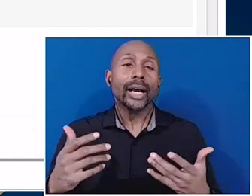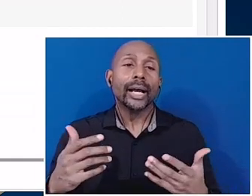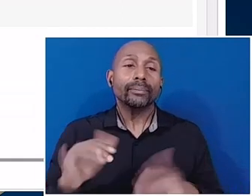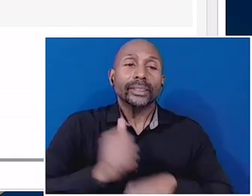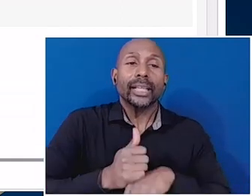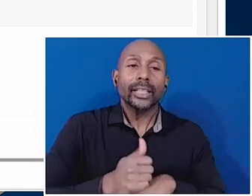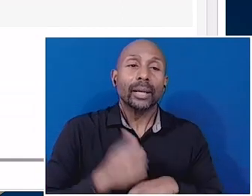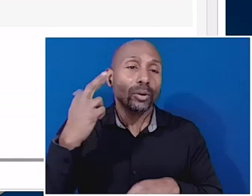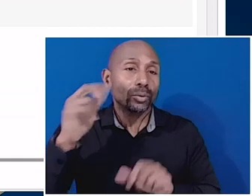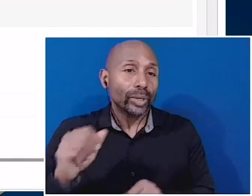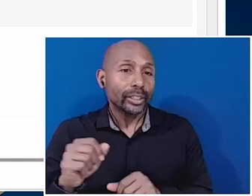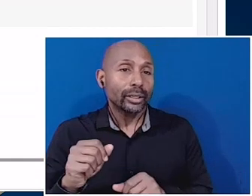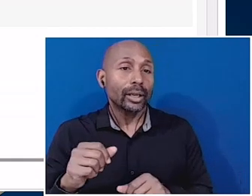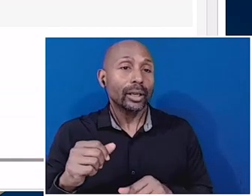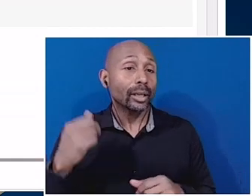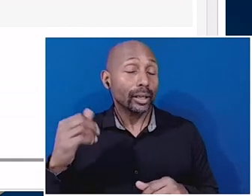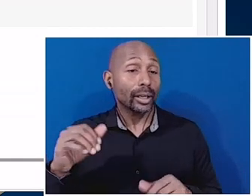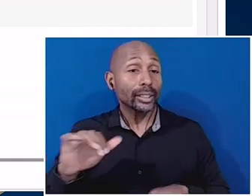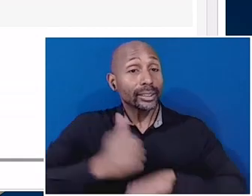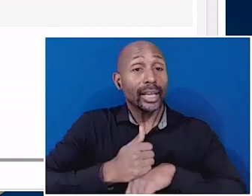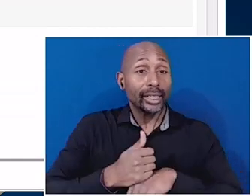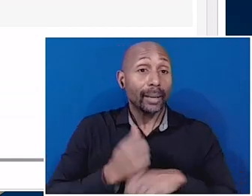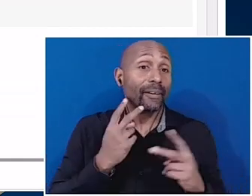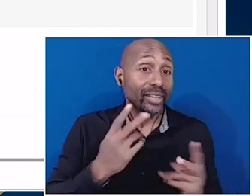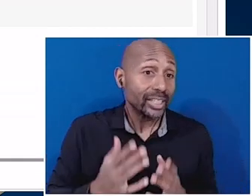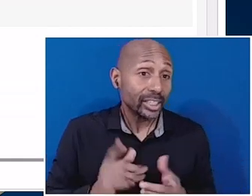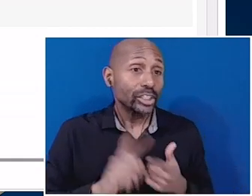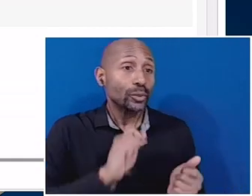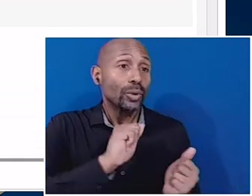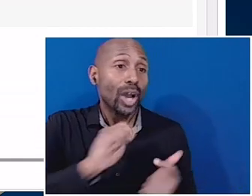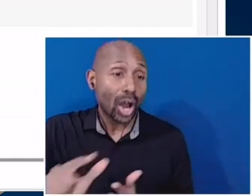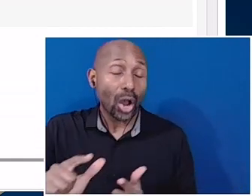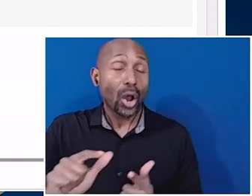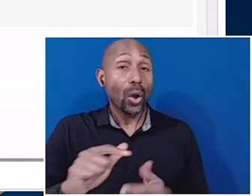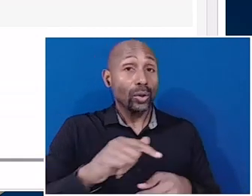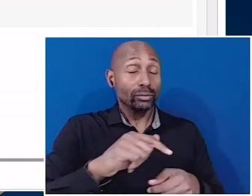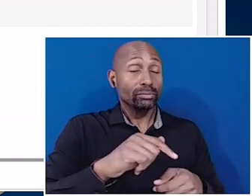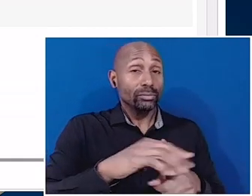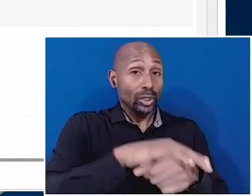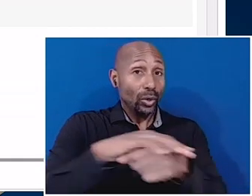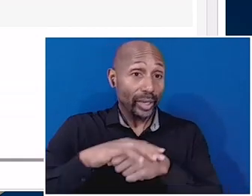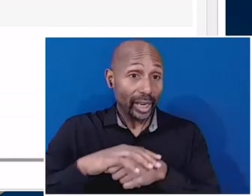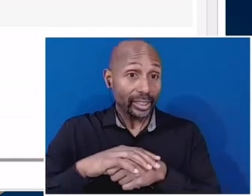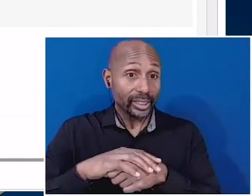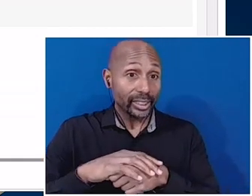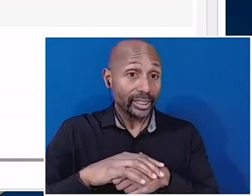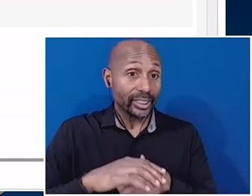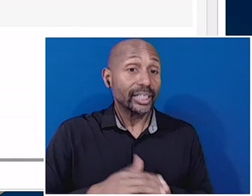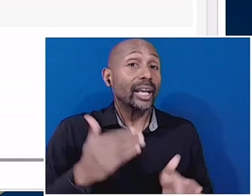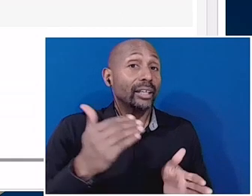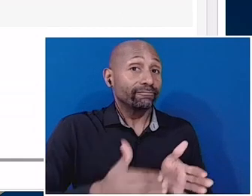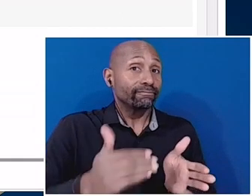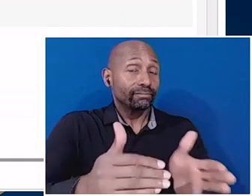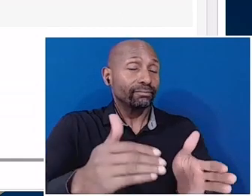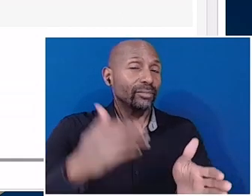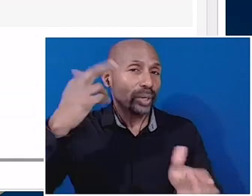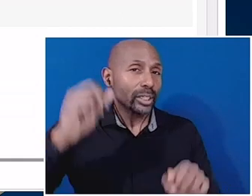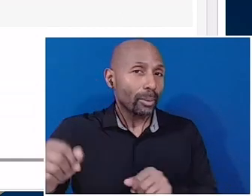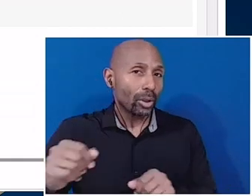locations. I think I got this question during the last session and I'm glad we're